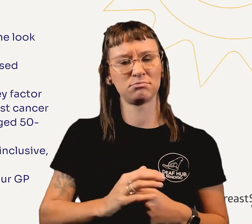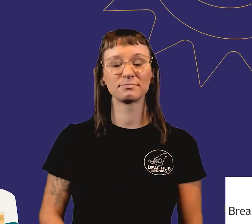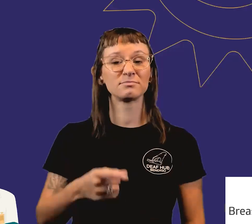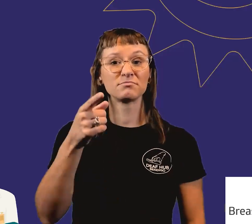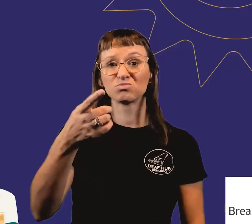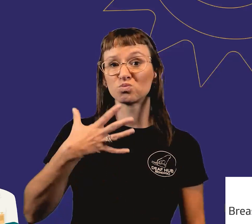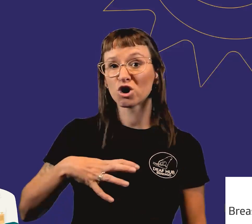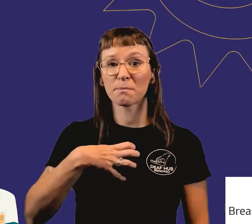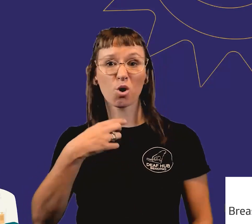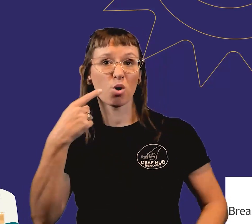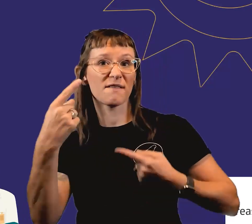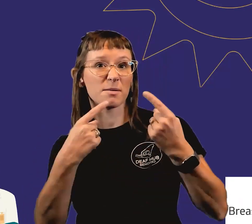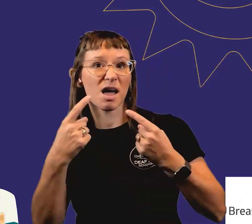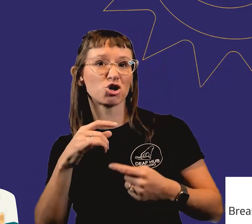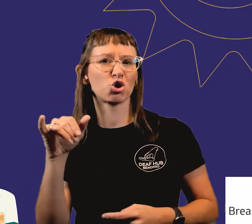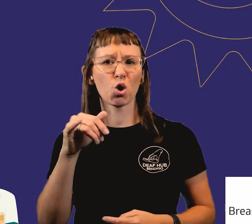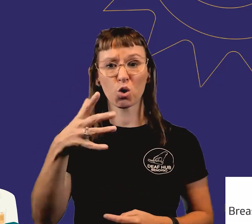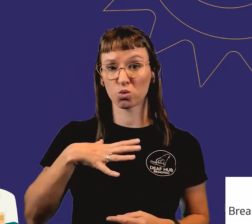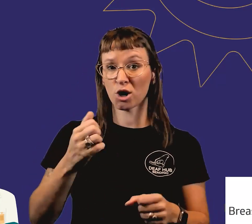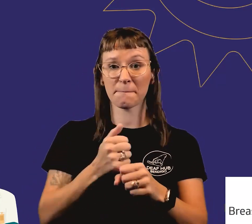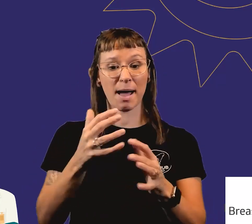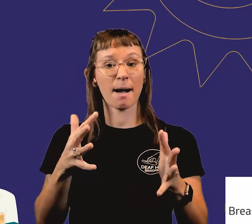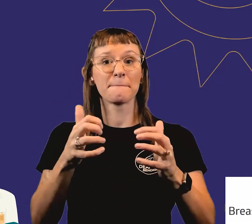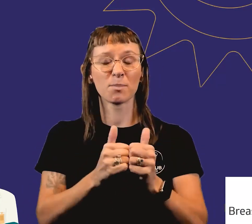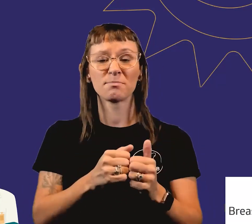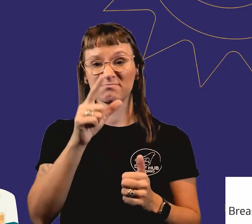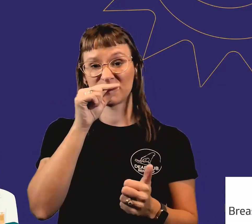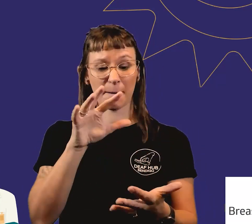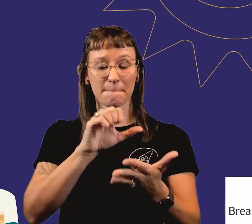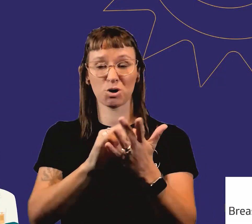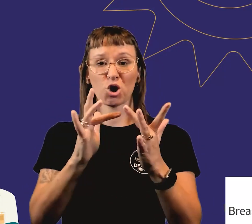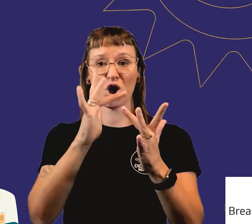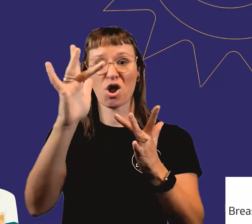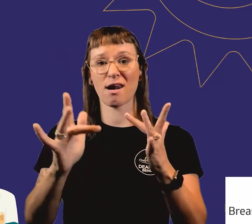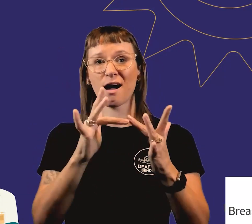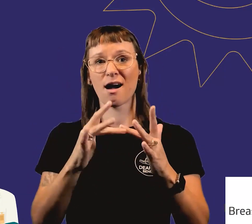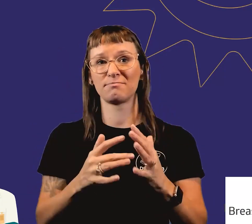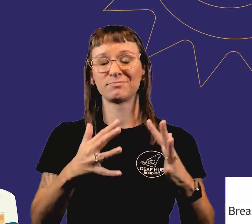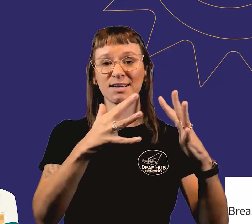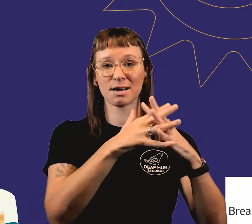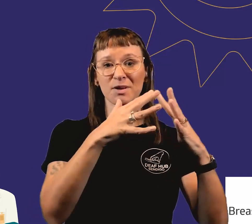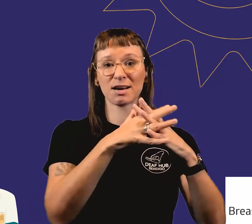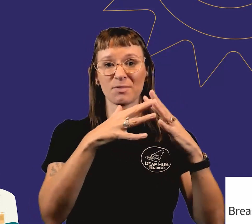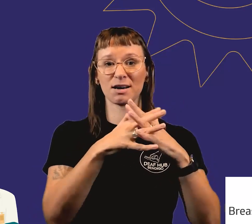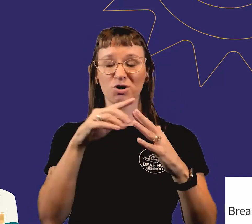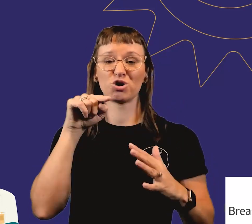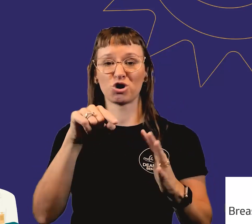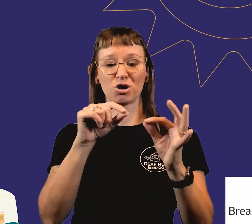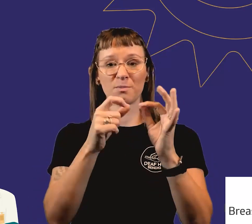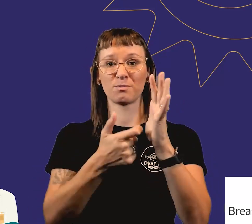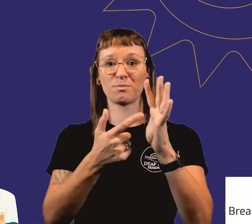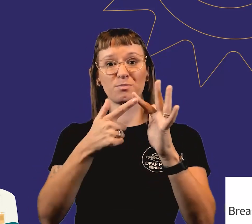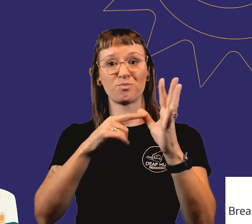For more information or to make an appointment book online: www.breastscreen.org.au